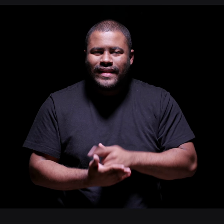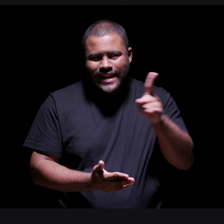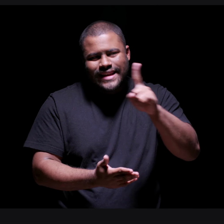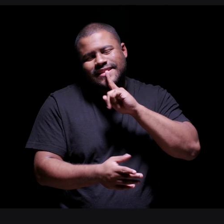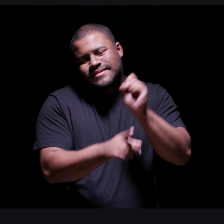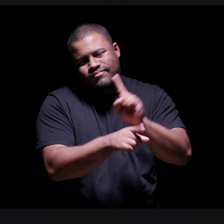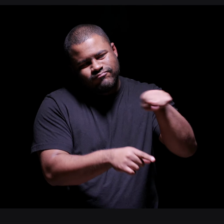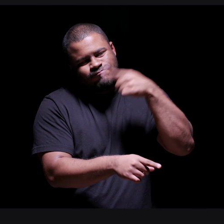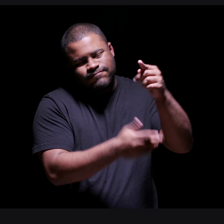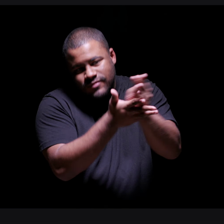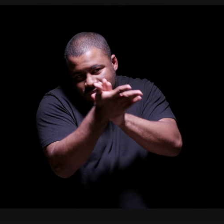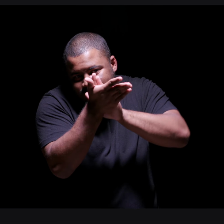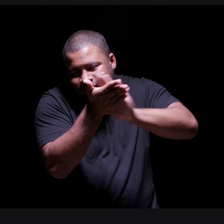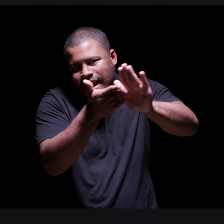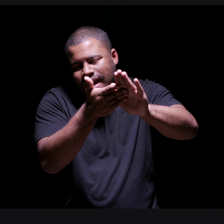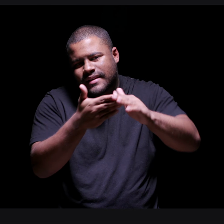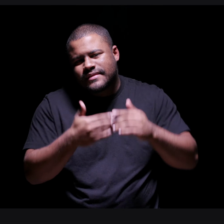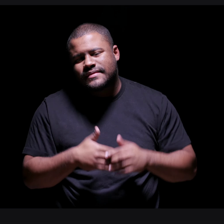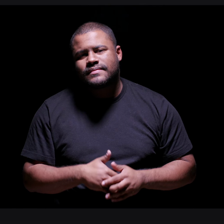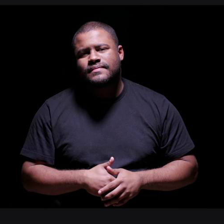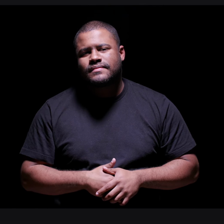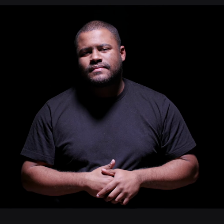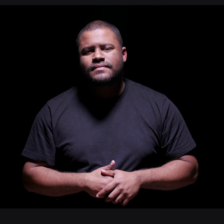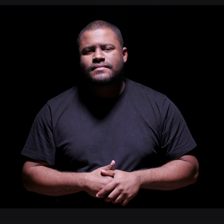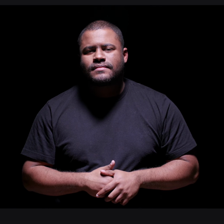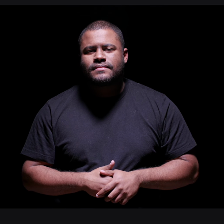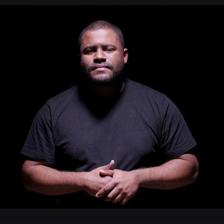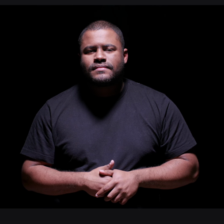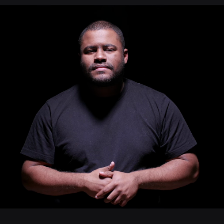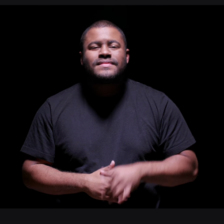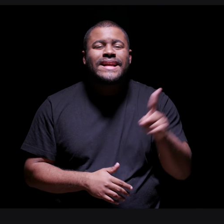It’s that he is divine.